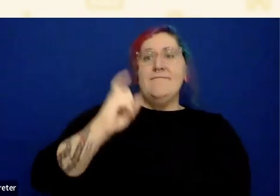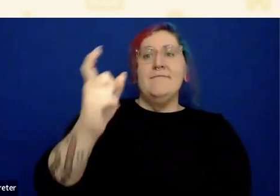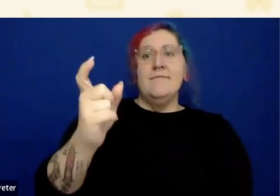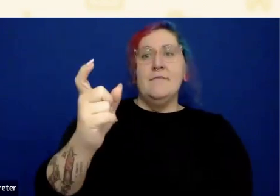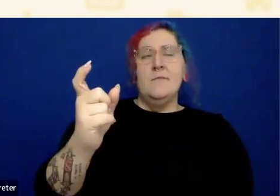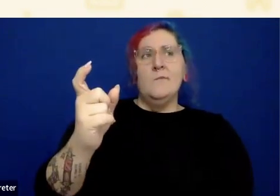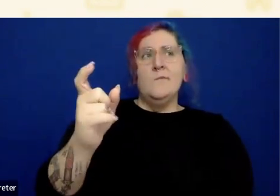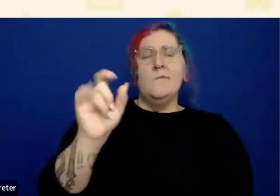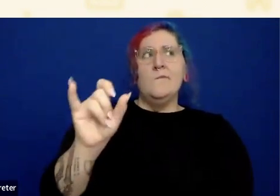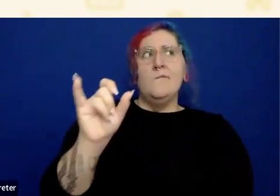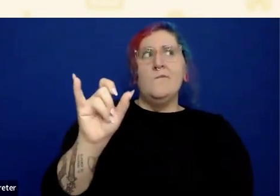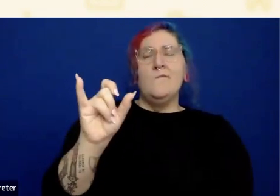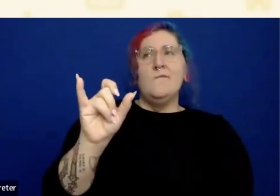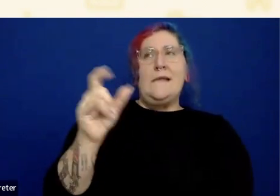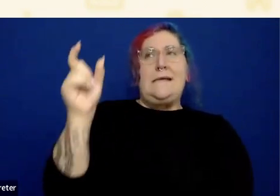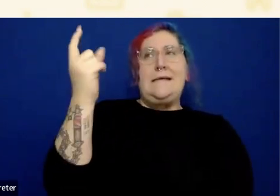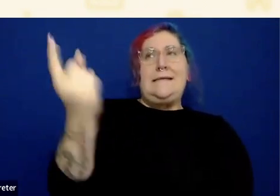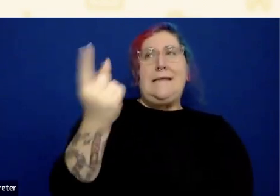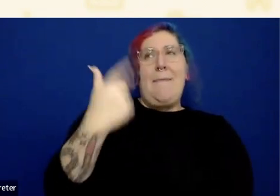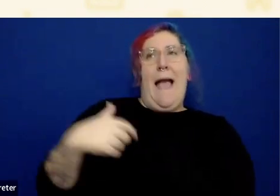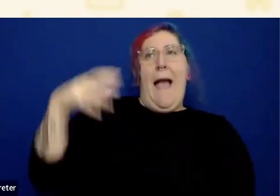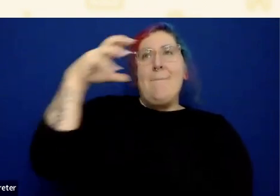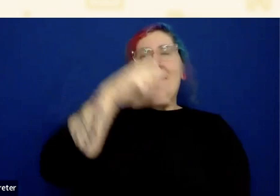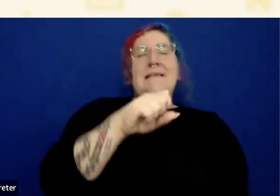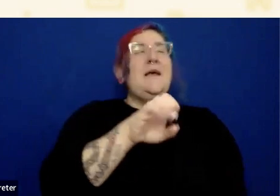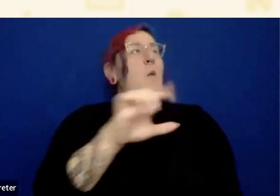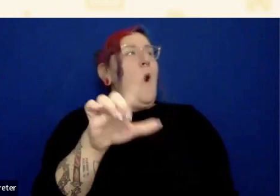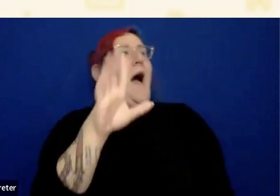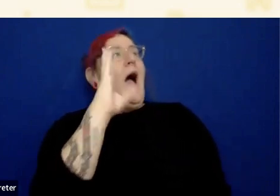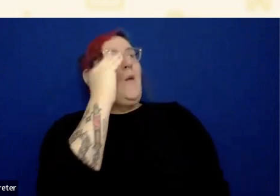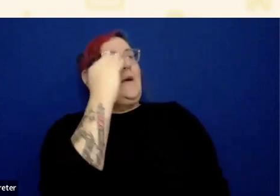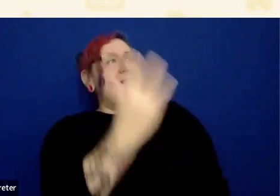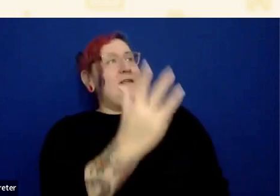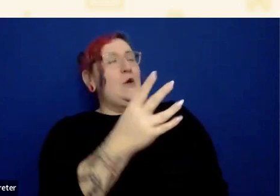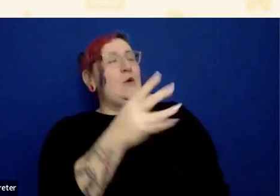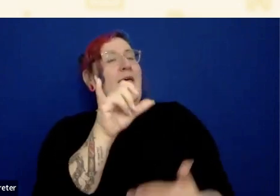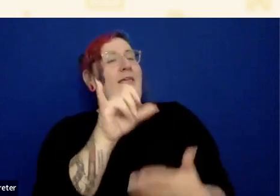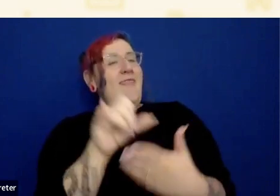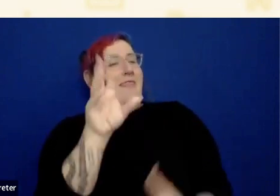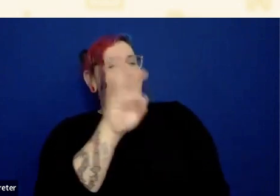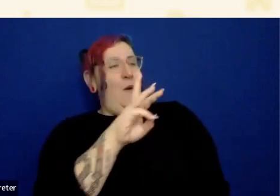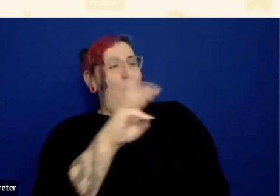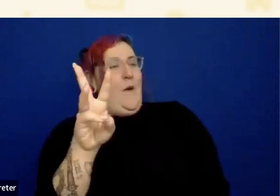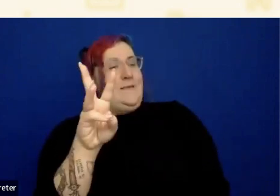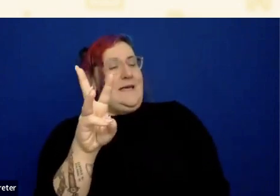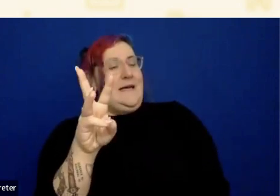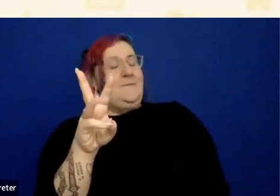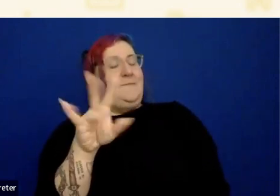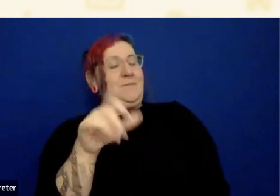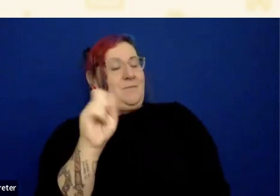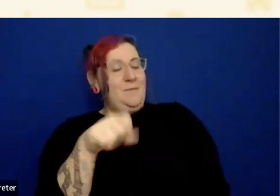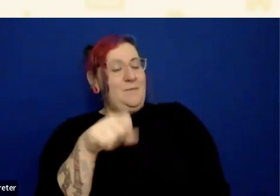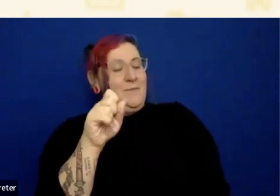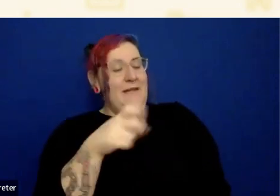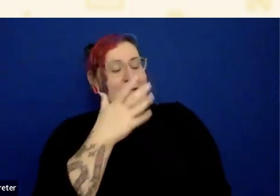So I'm going to tell you, that website, it's got an awful lot